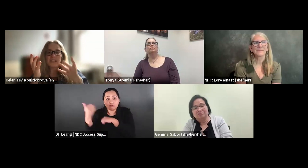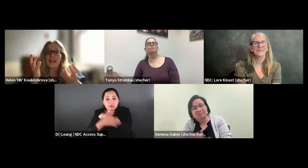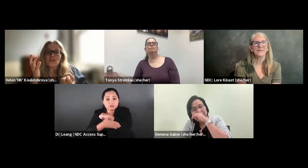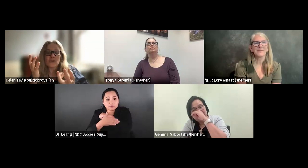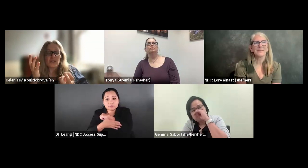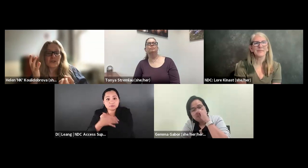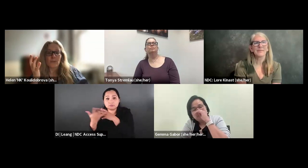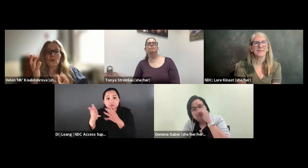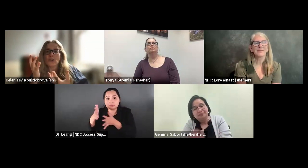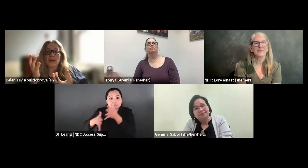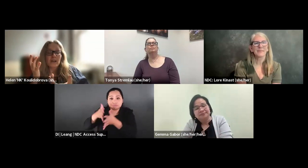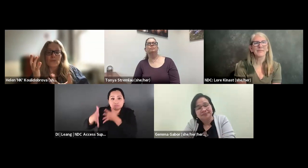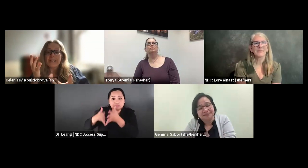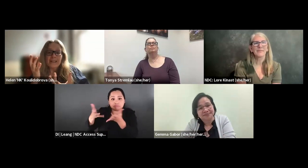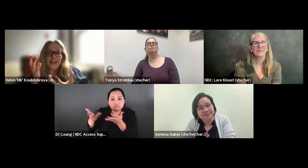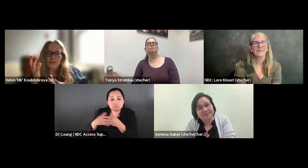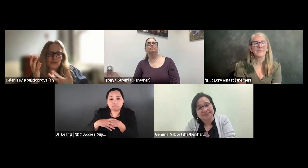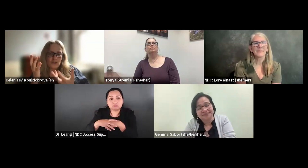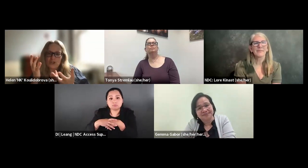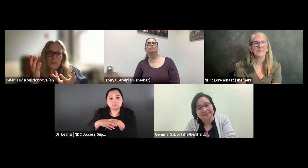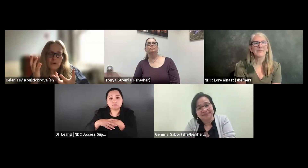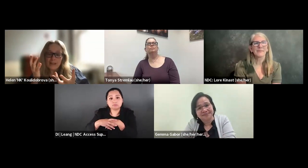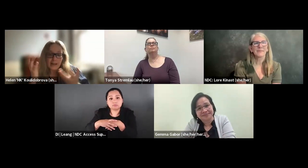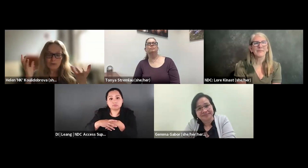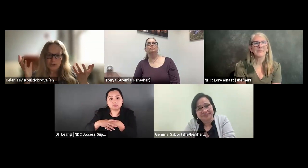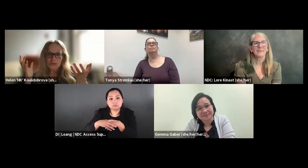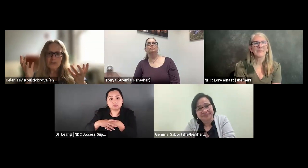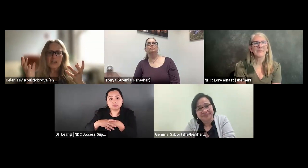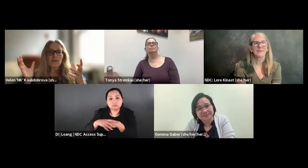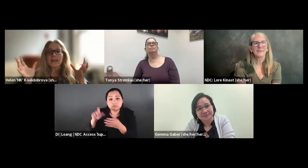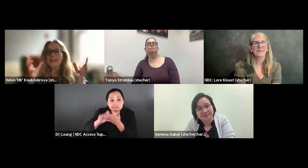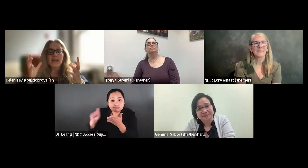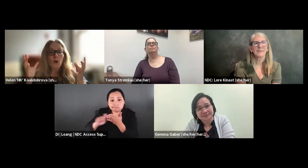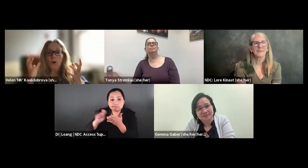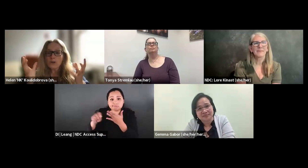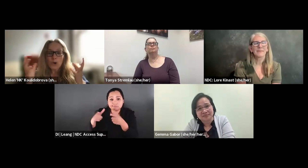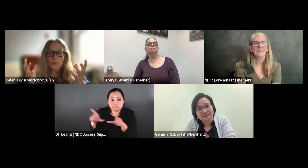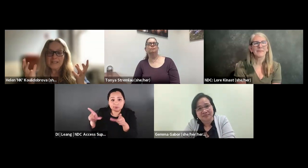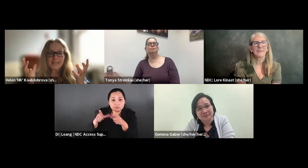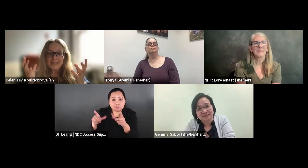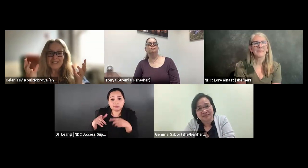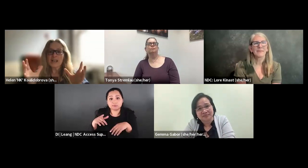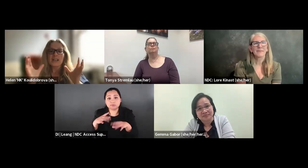And yes, there is emerging written languages, spoken languages. And they all coexist.